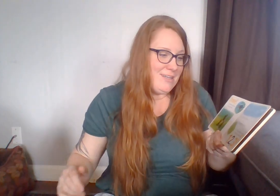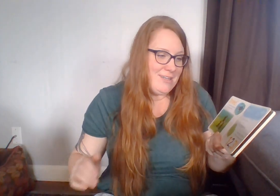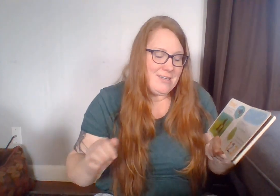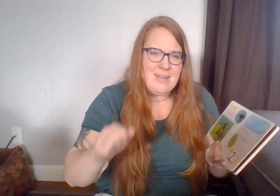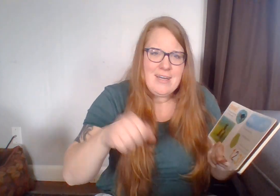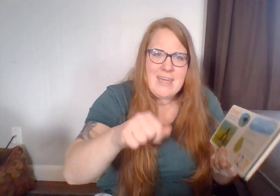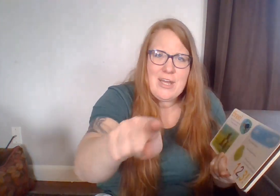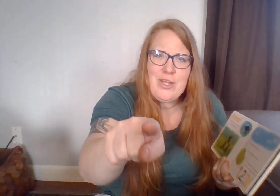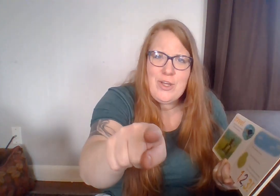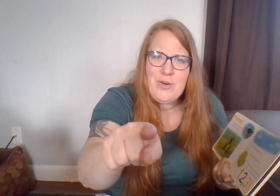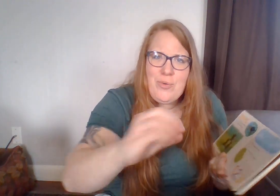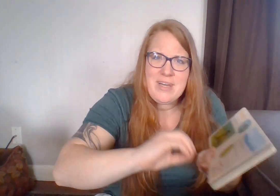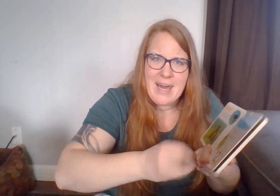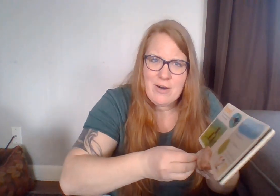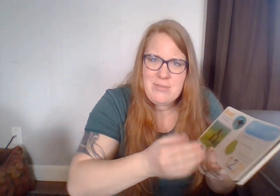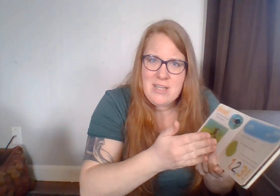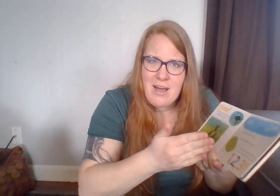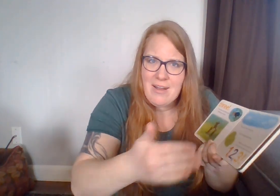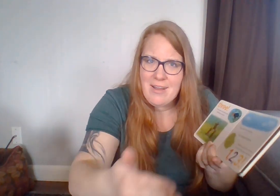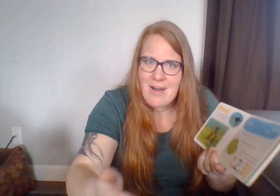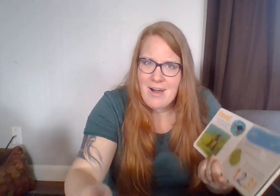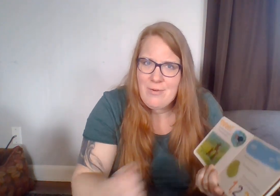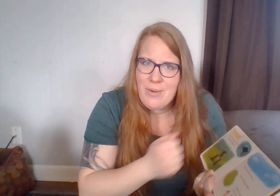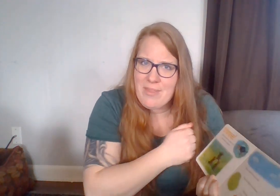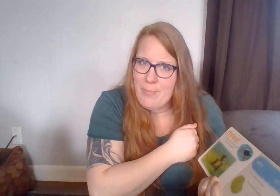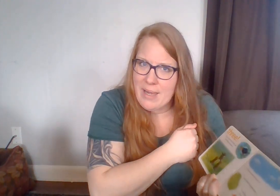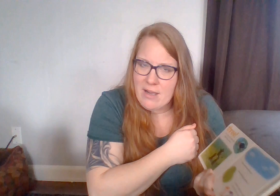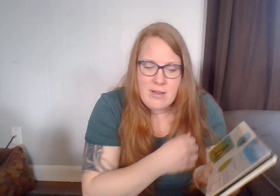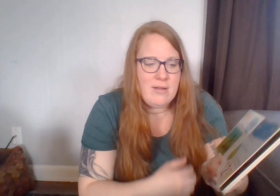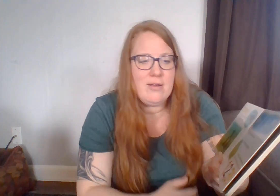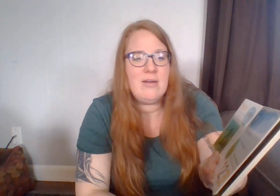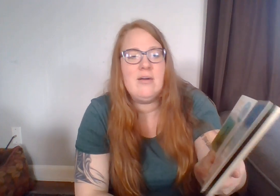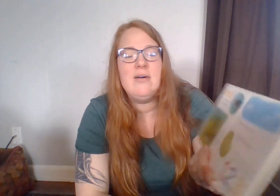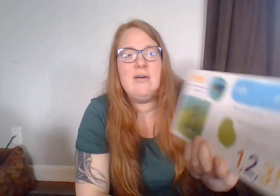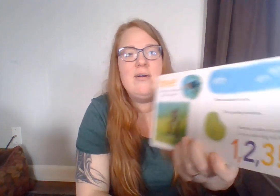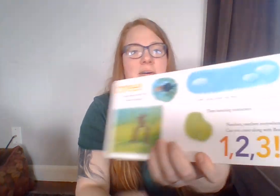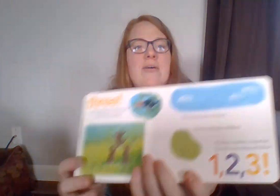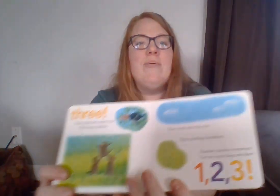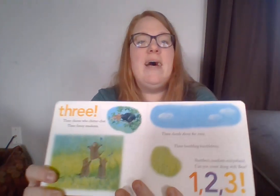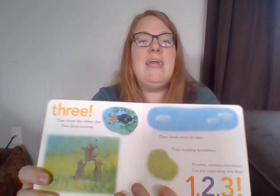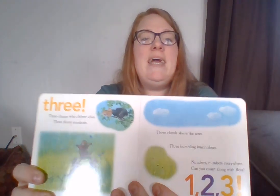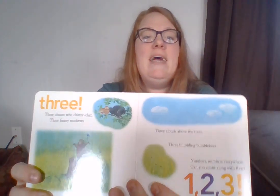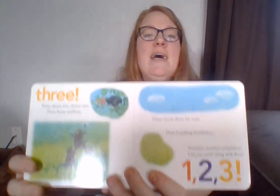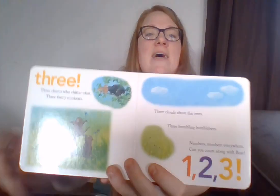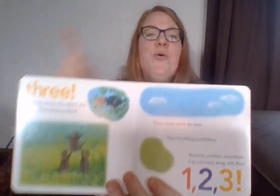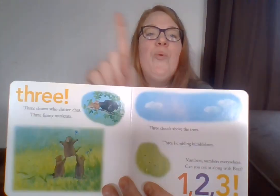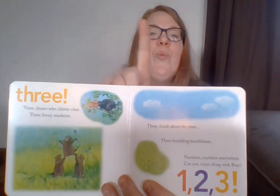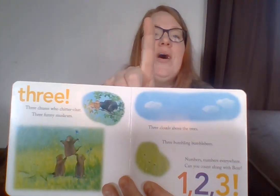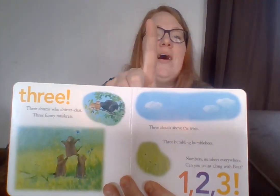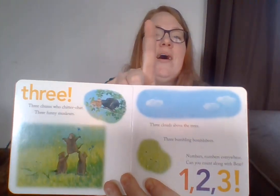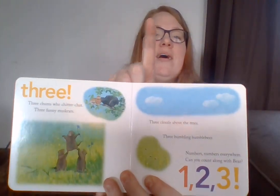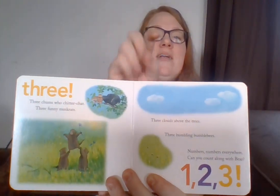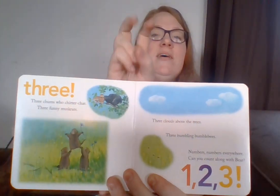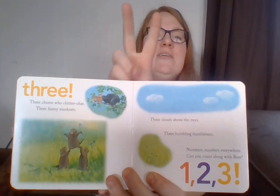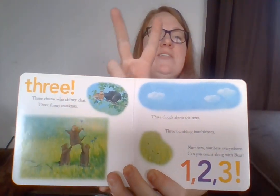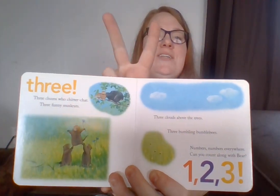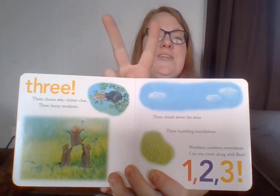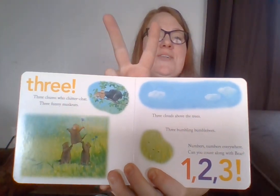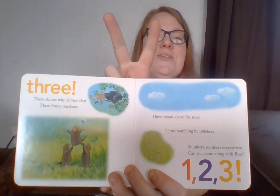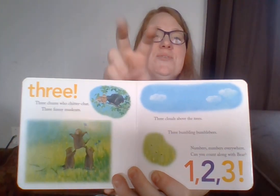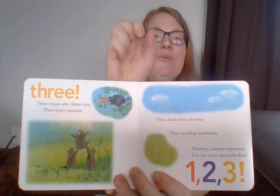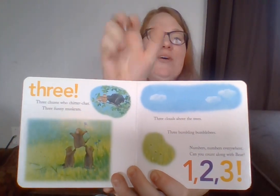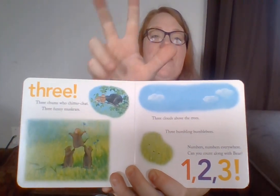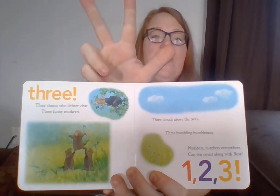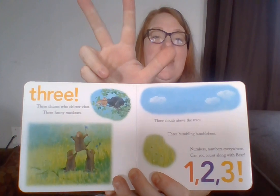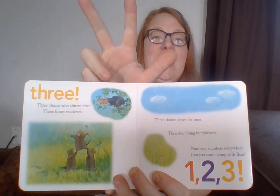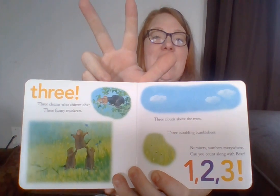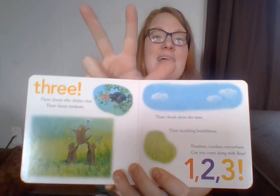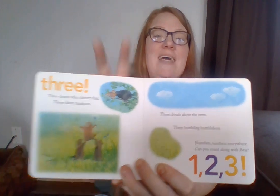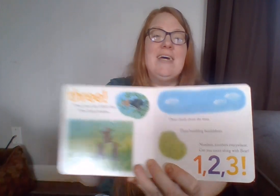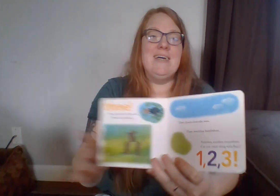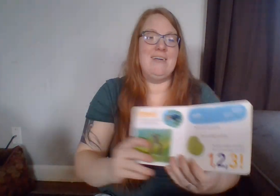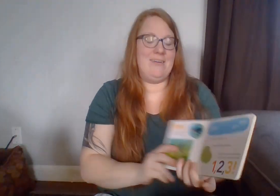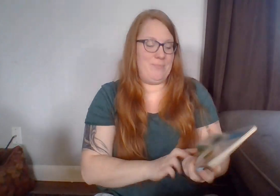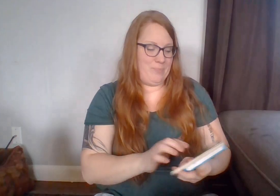Can you count along with Bear? ready? 1....2...3!